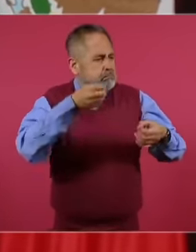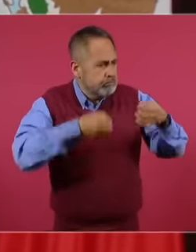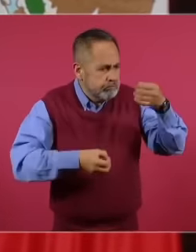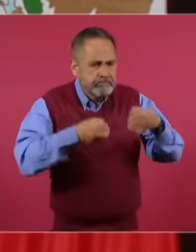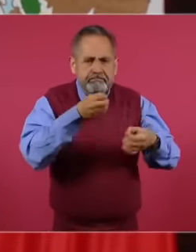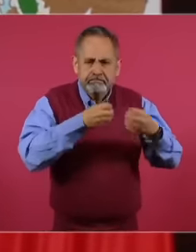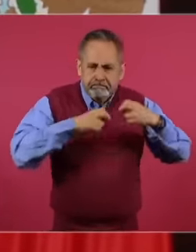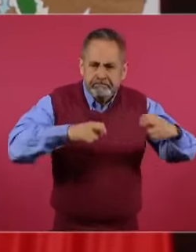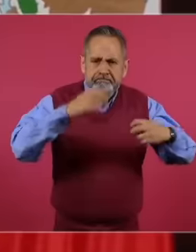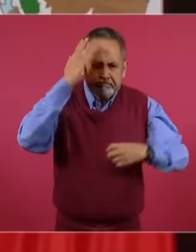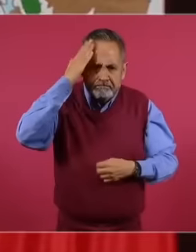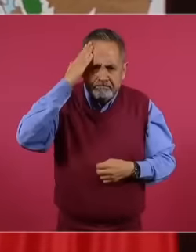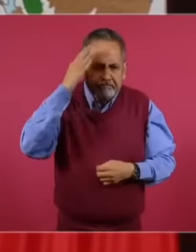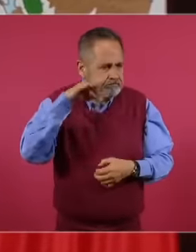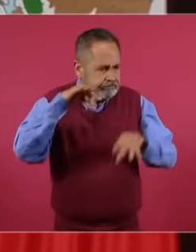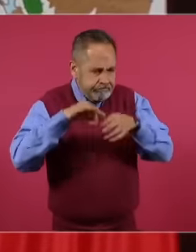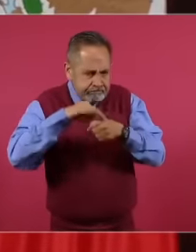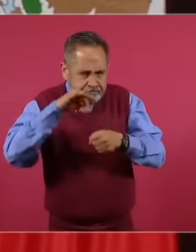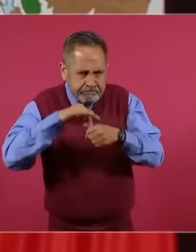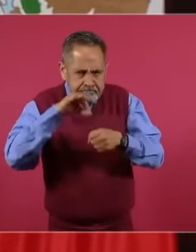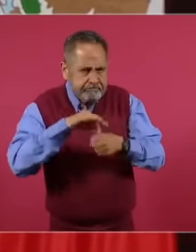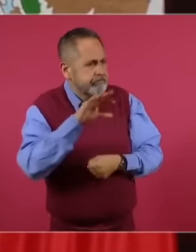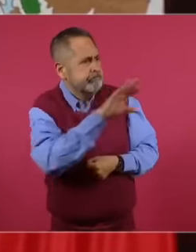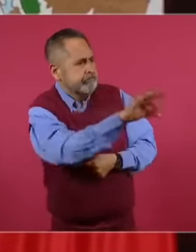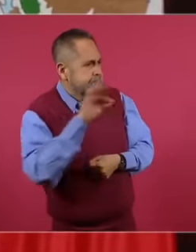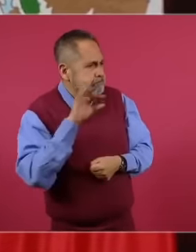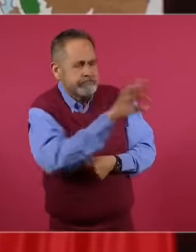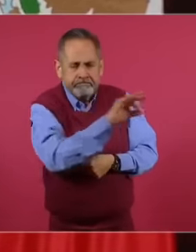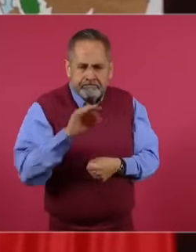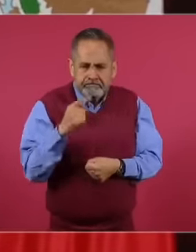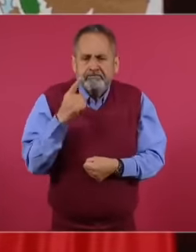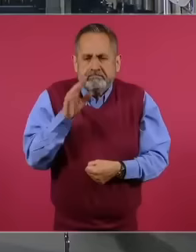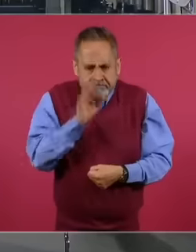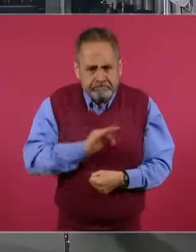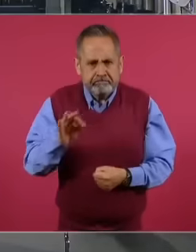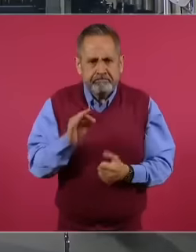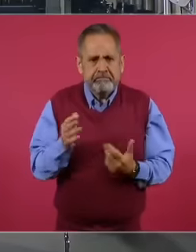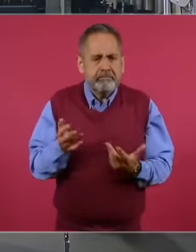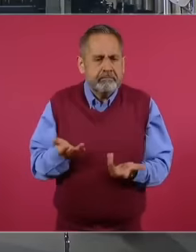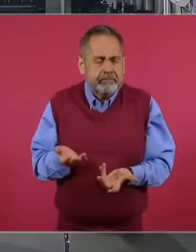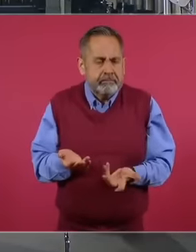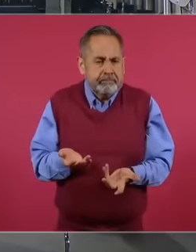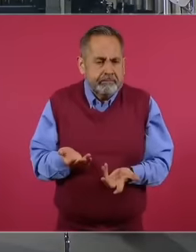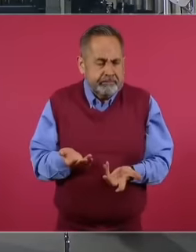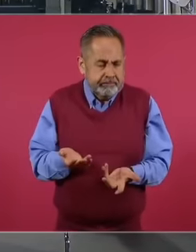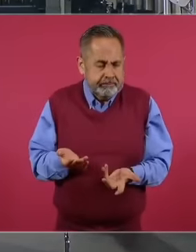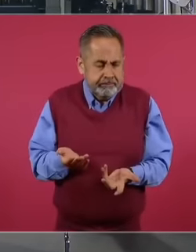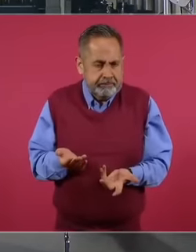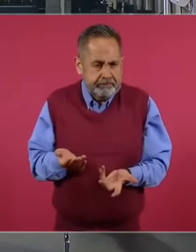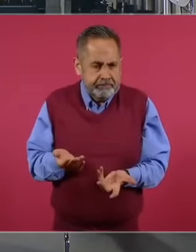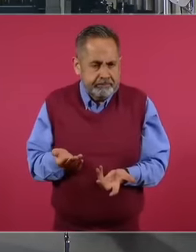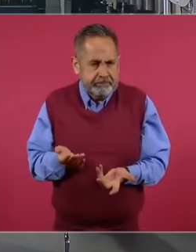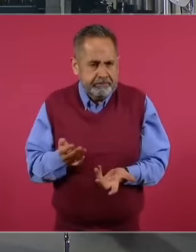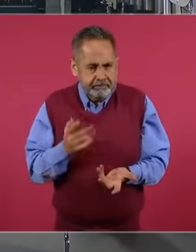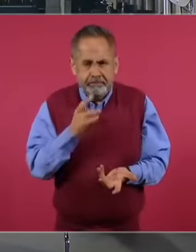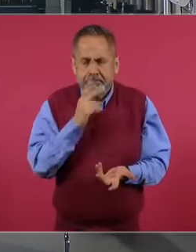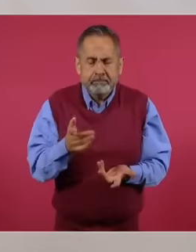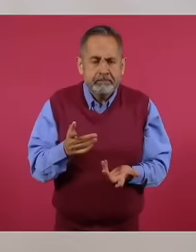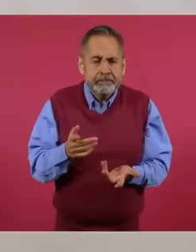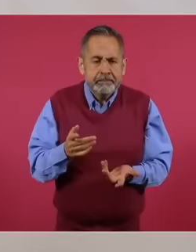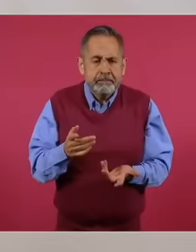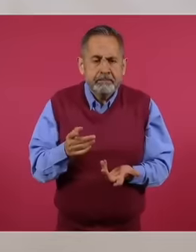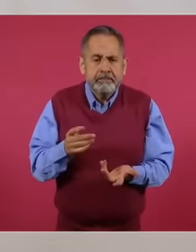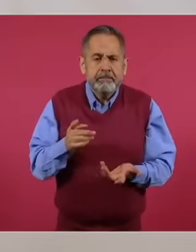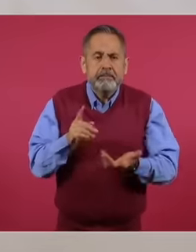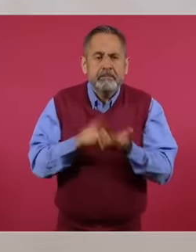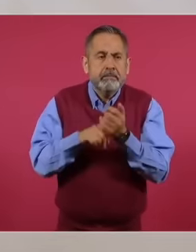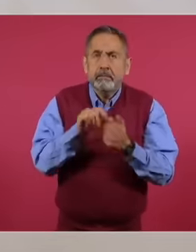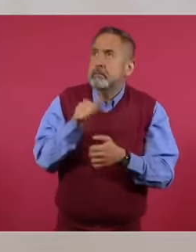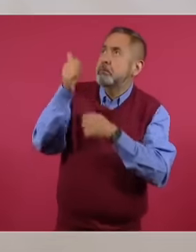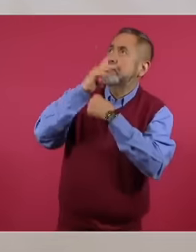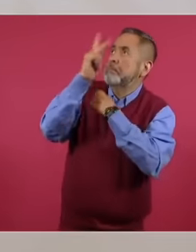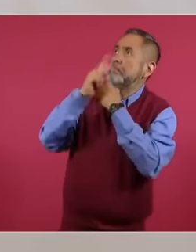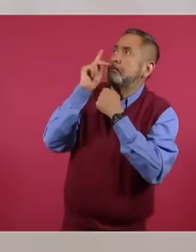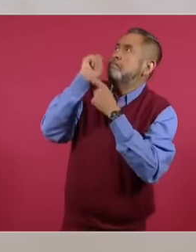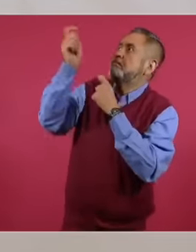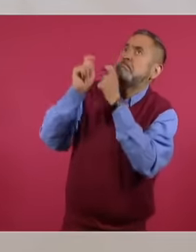ministers Furthermore, we no longer have to see what happens in other countries where Also